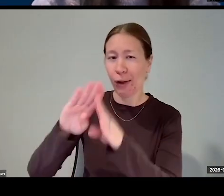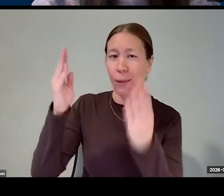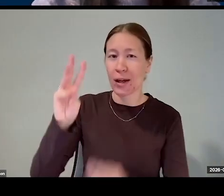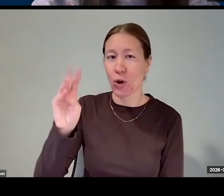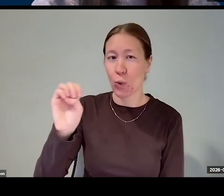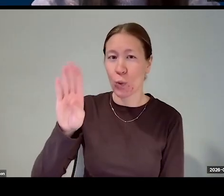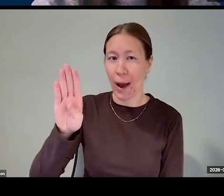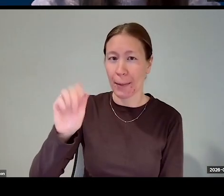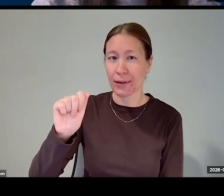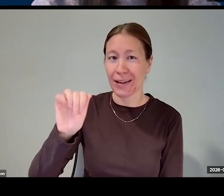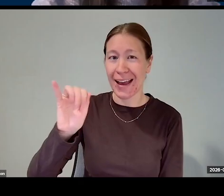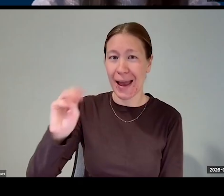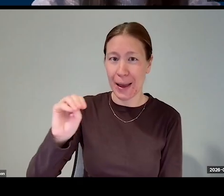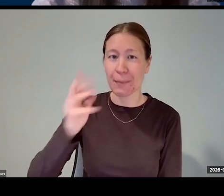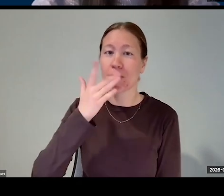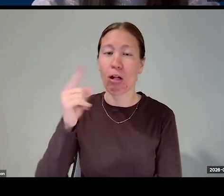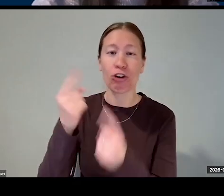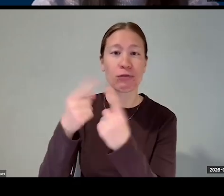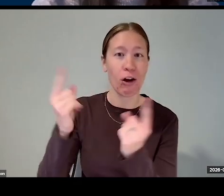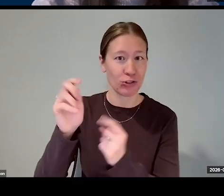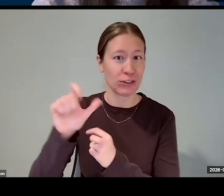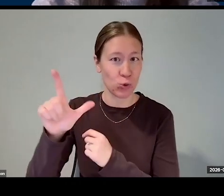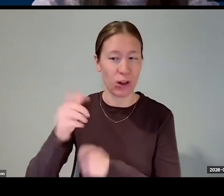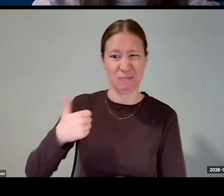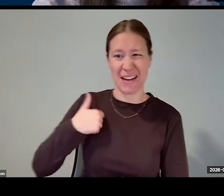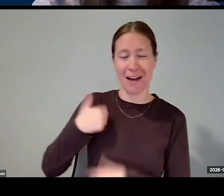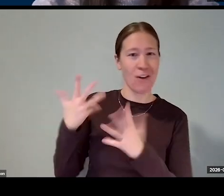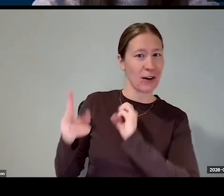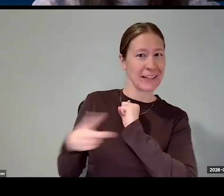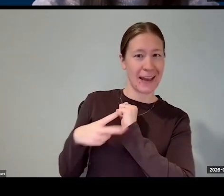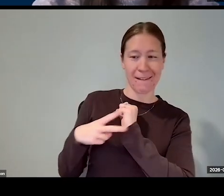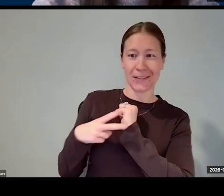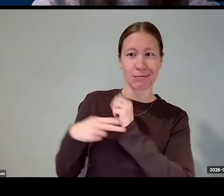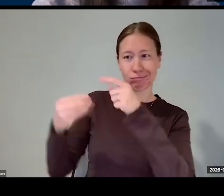I have it bookmarked in my web browser and this will allow me